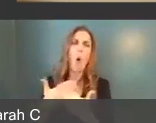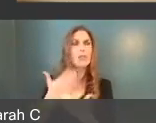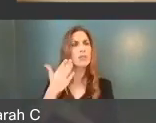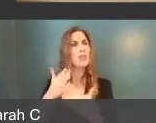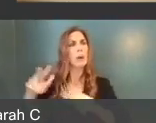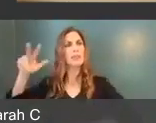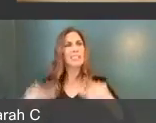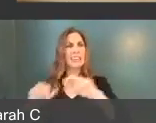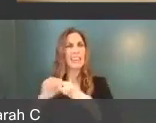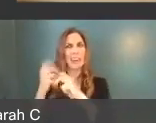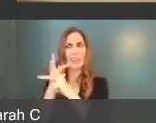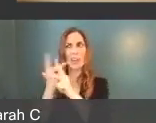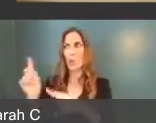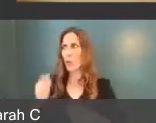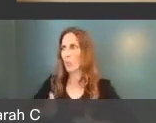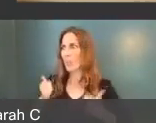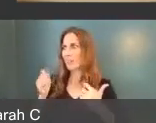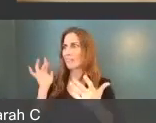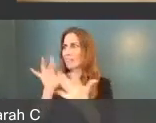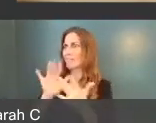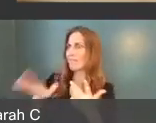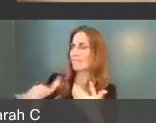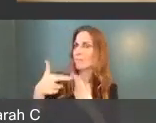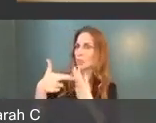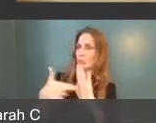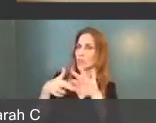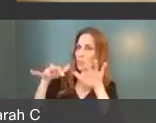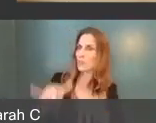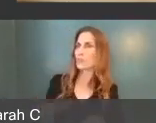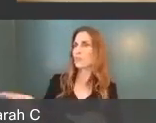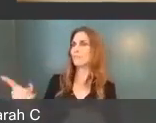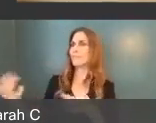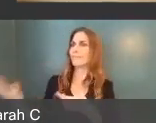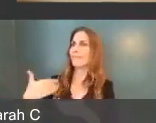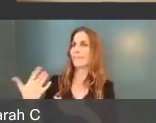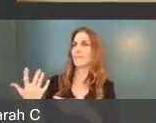and get them to register and get them to where they need to be to have them vaccinated?